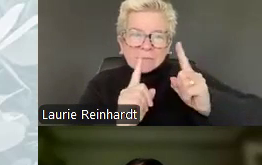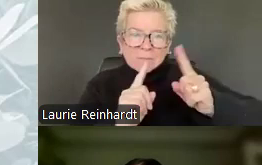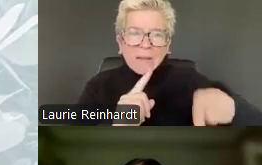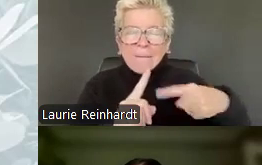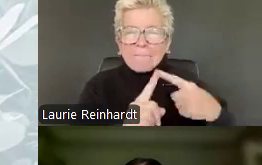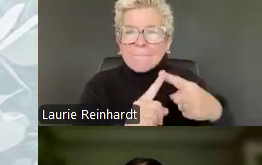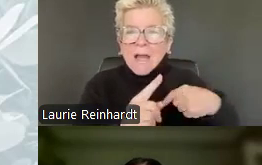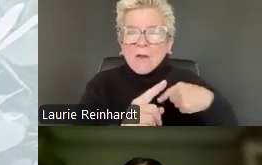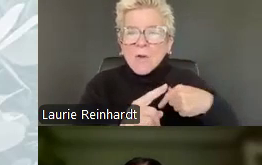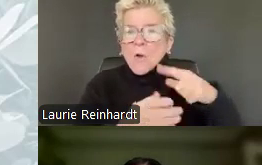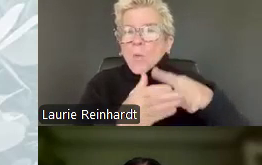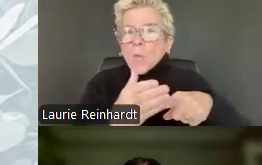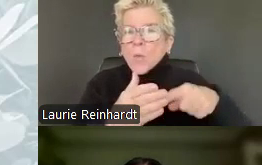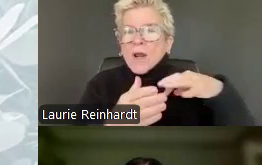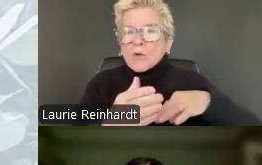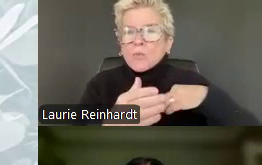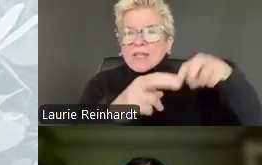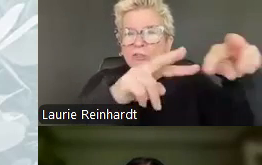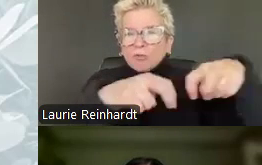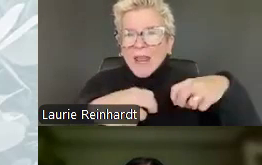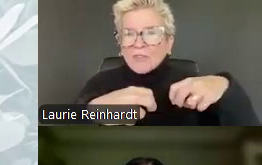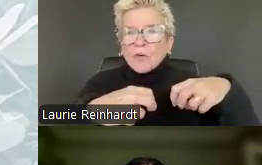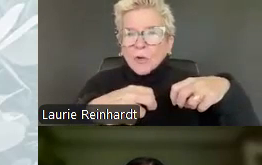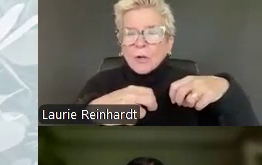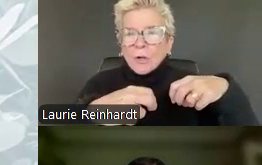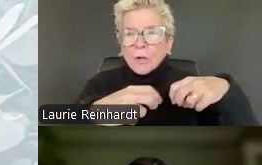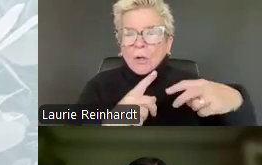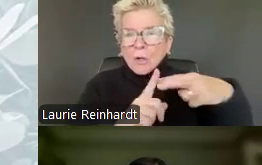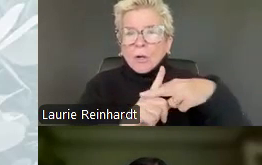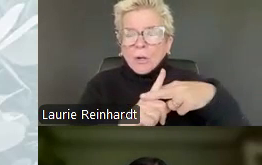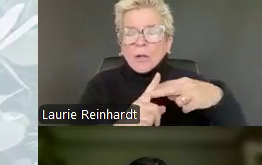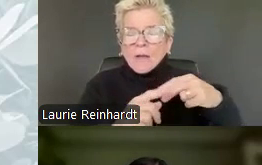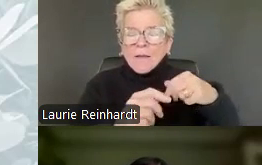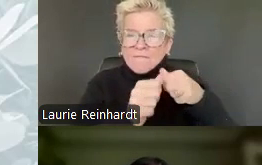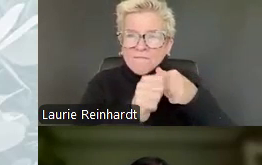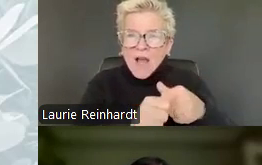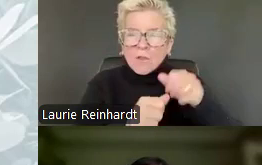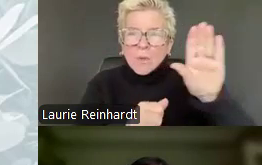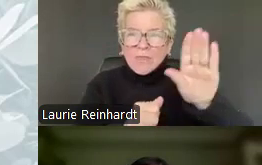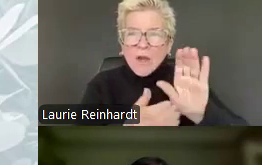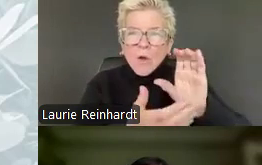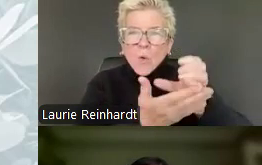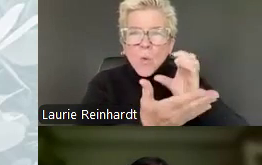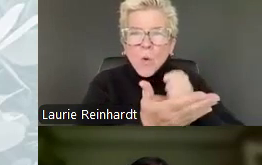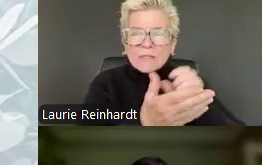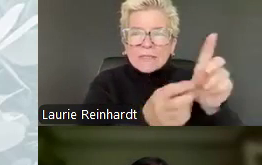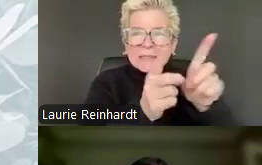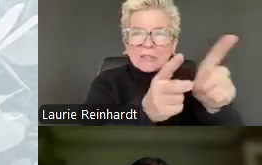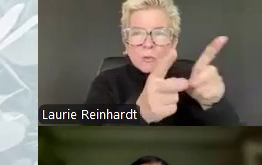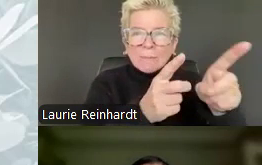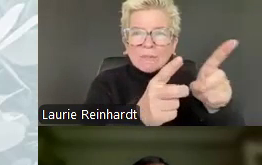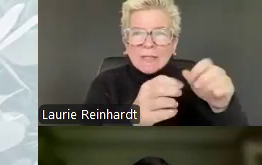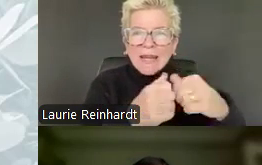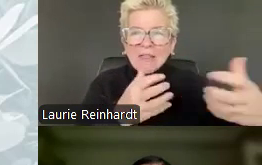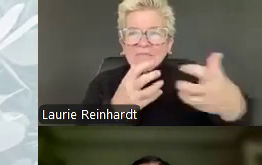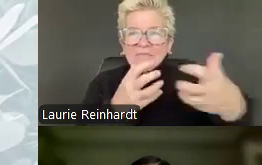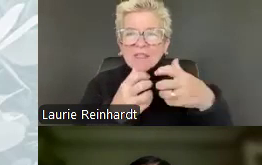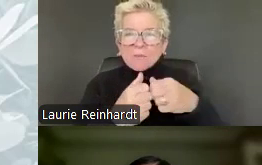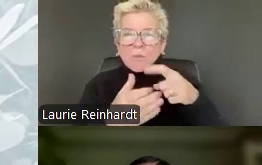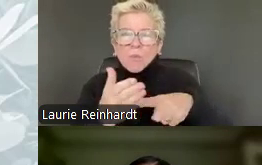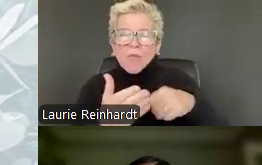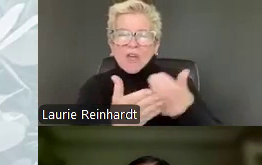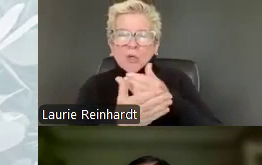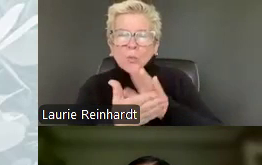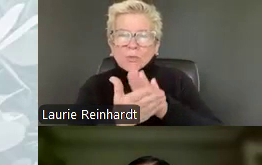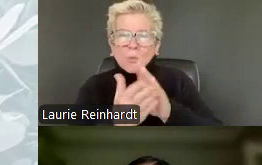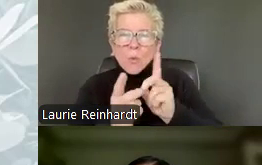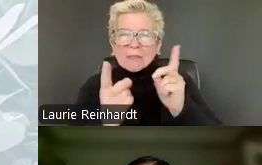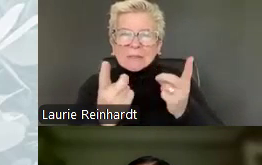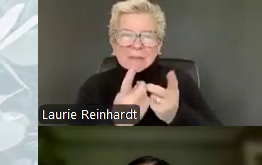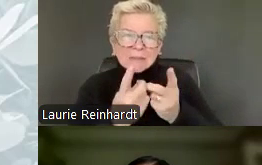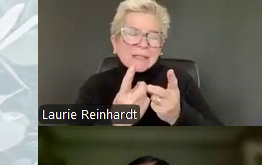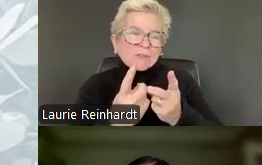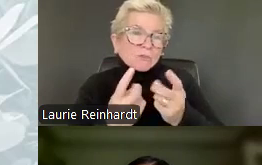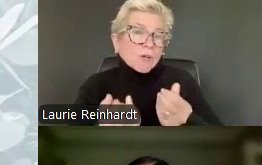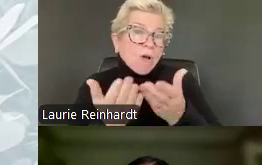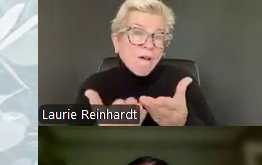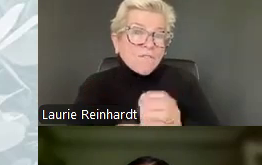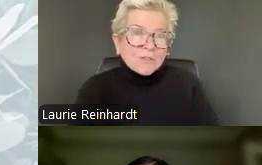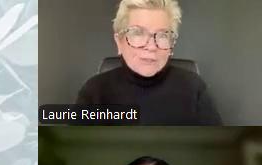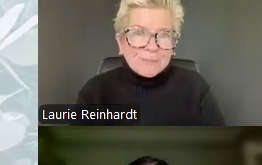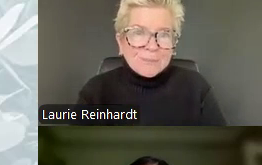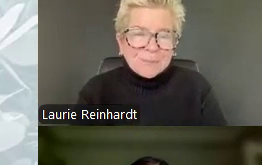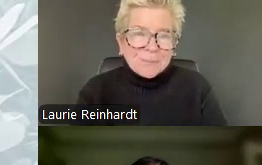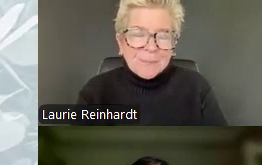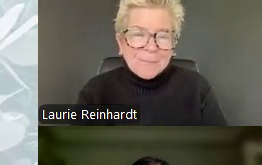will transfer based on the course descriptions and what the new District offers; that when you